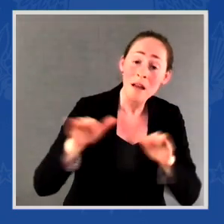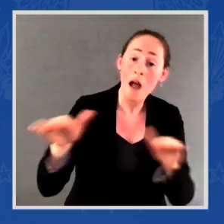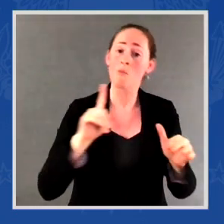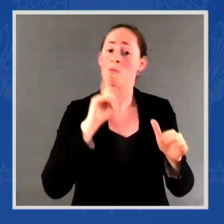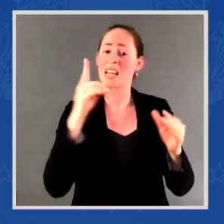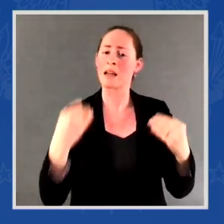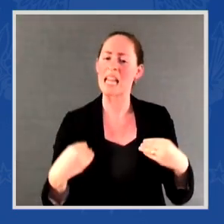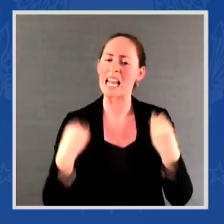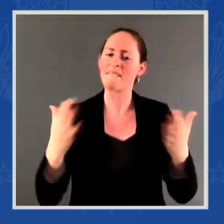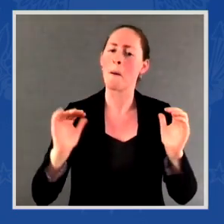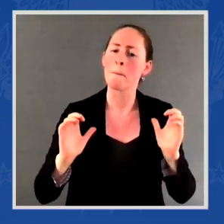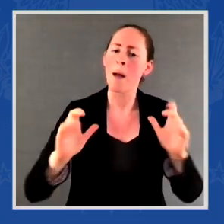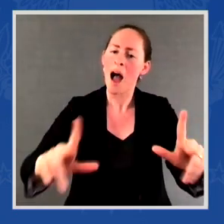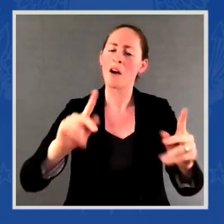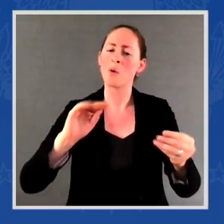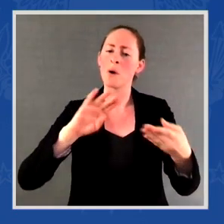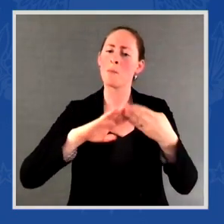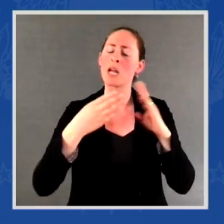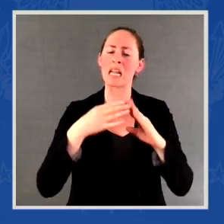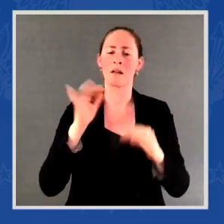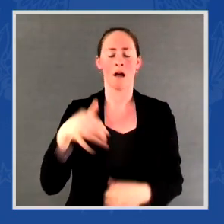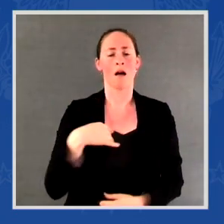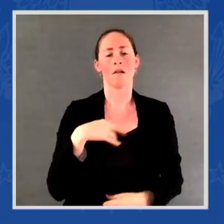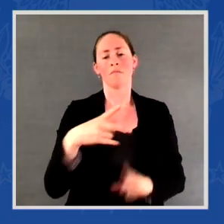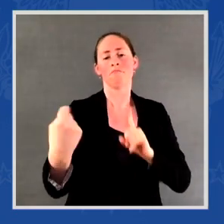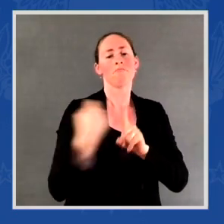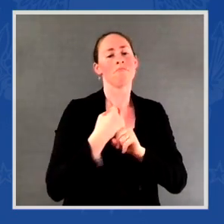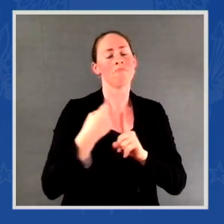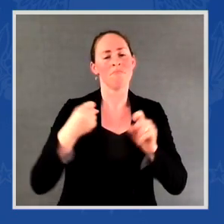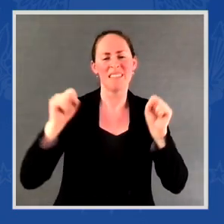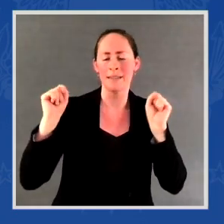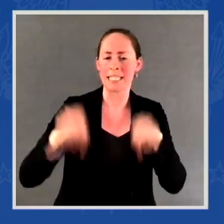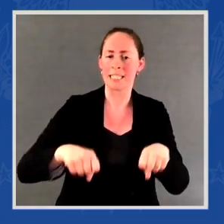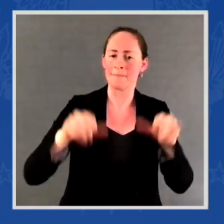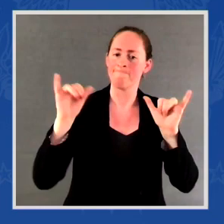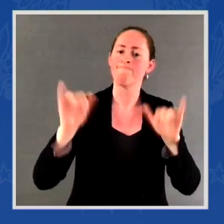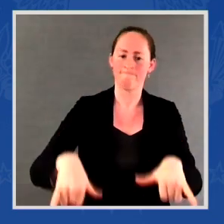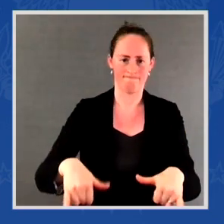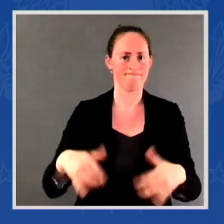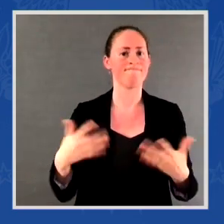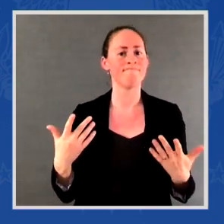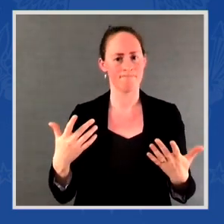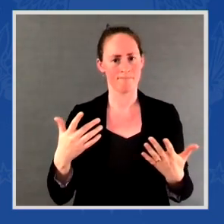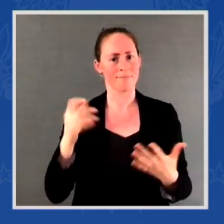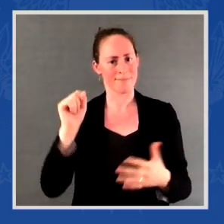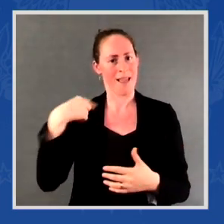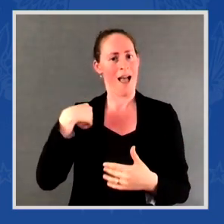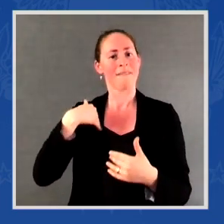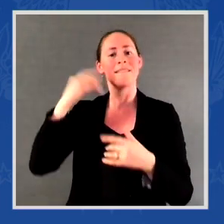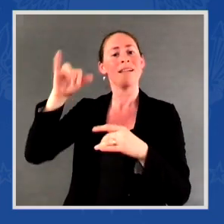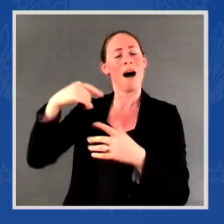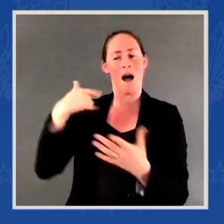I like to say…I don't dream of having a dream job or a dream career, but I dream of truly helping people in the best way